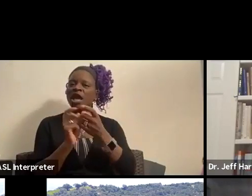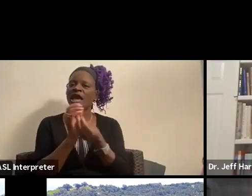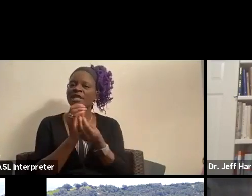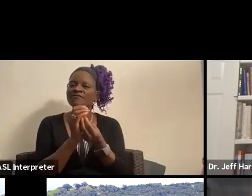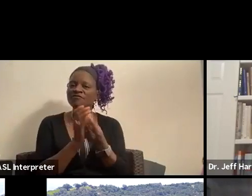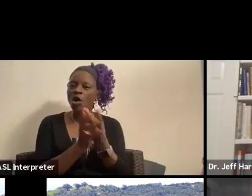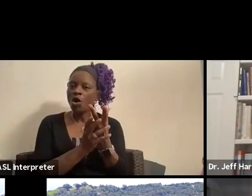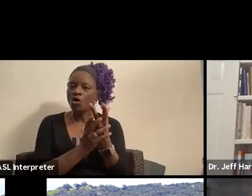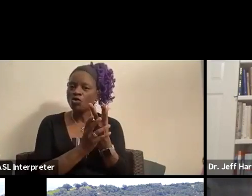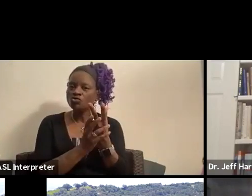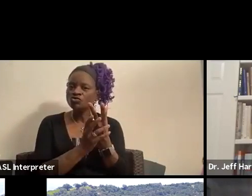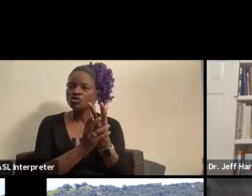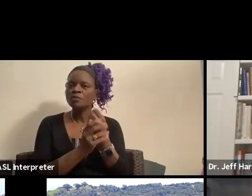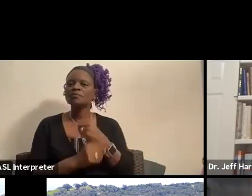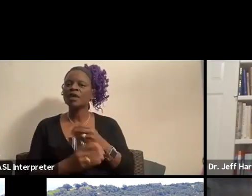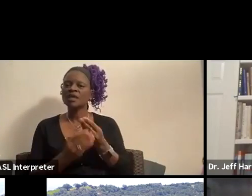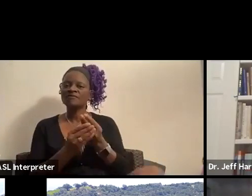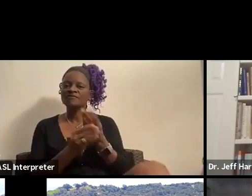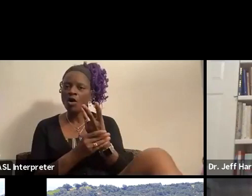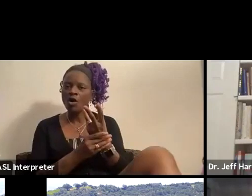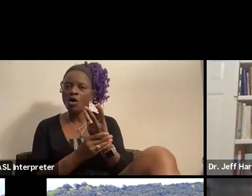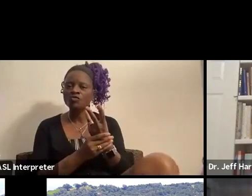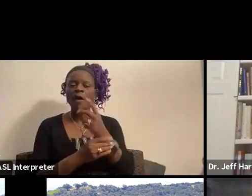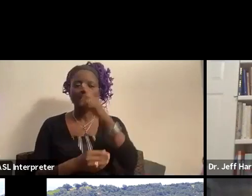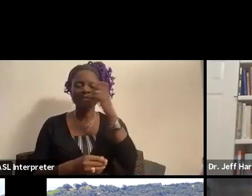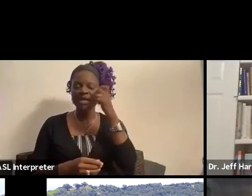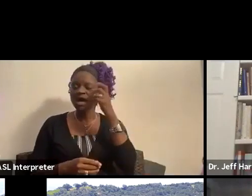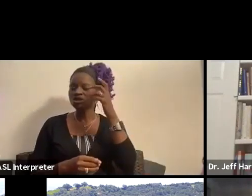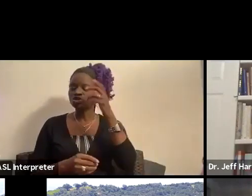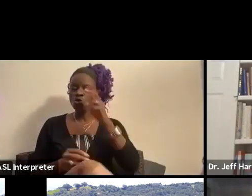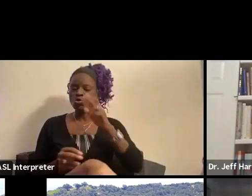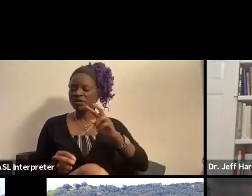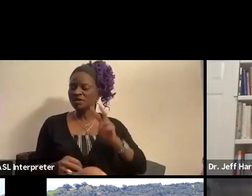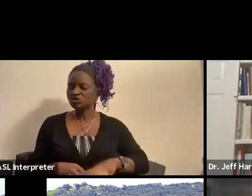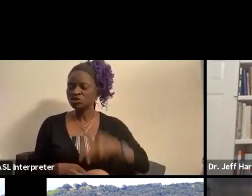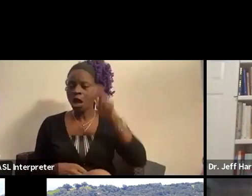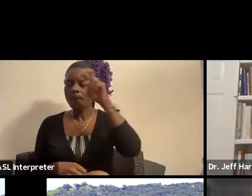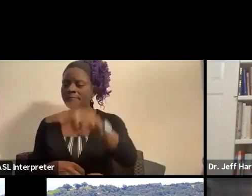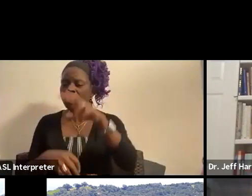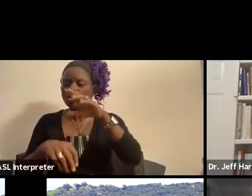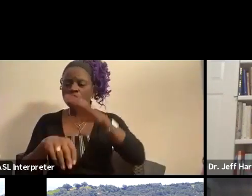are jumping on every single case and giving every case the same priority.